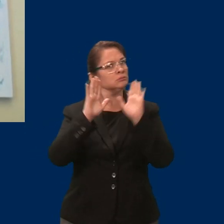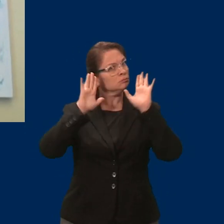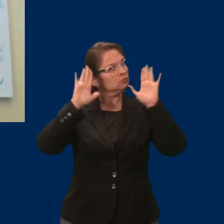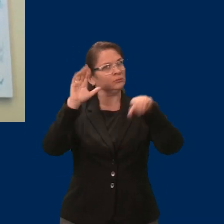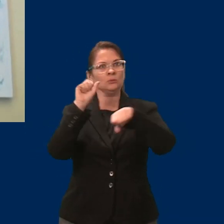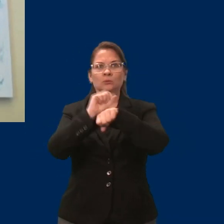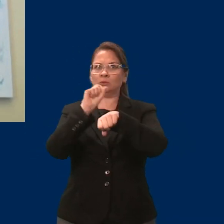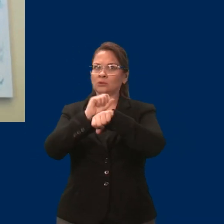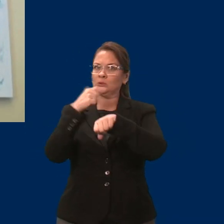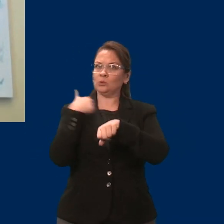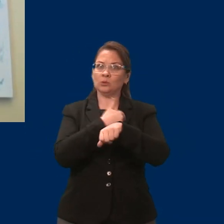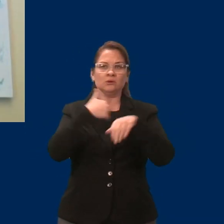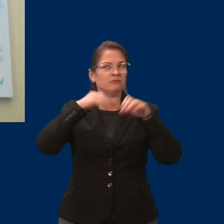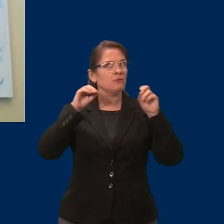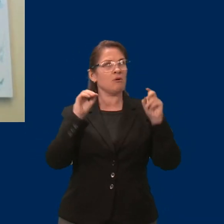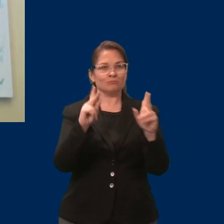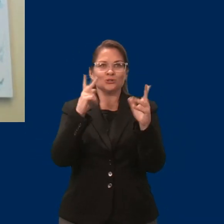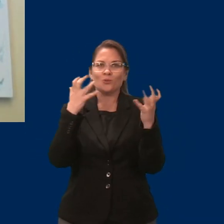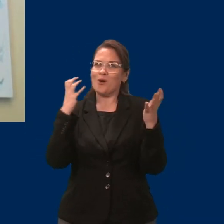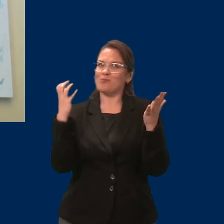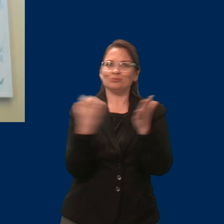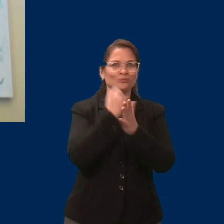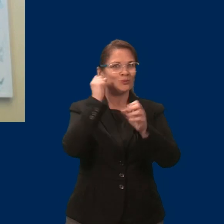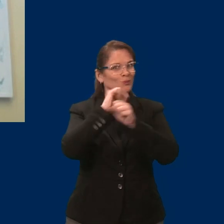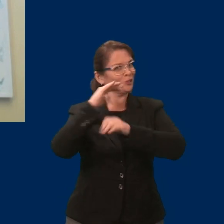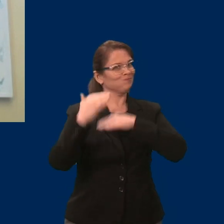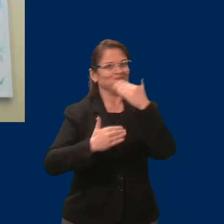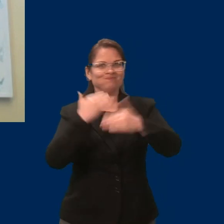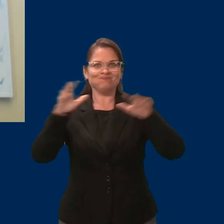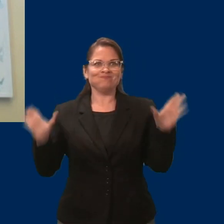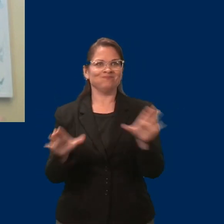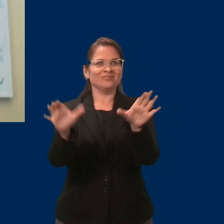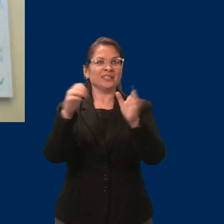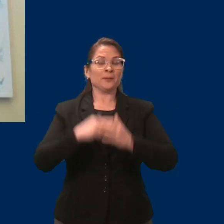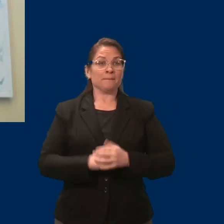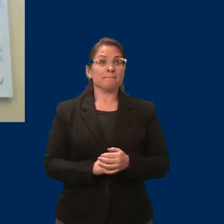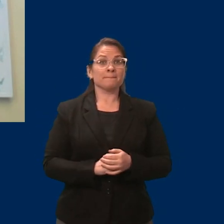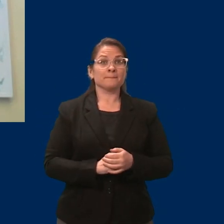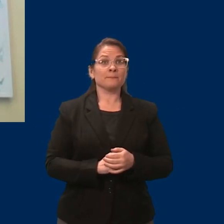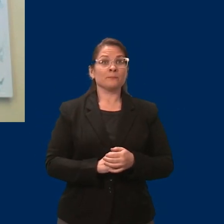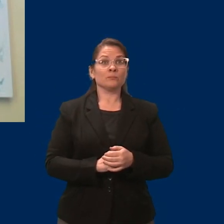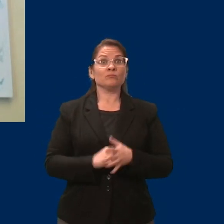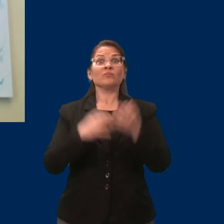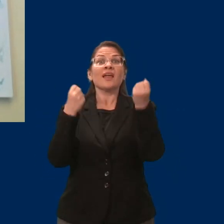So one I think of also, just advocates, and the role of advocates, I consider myself